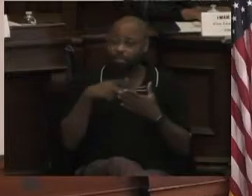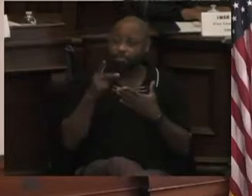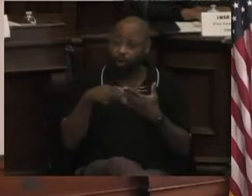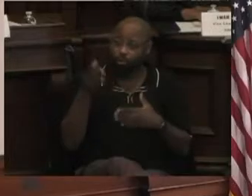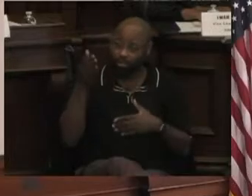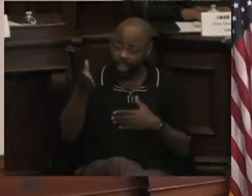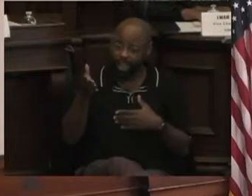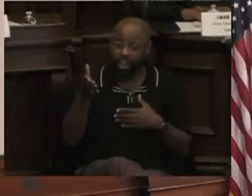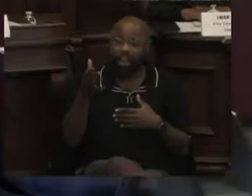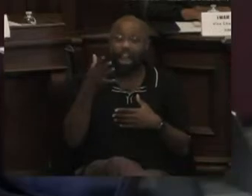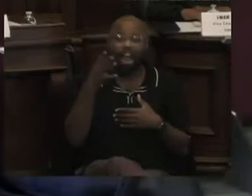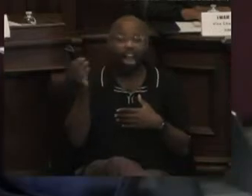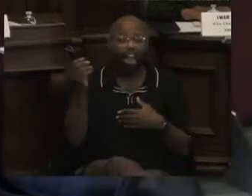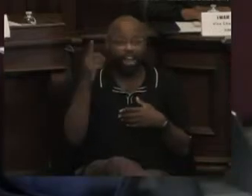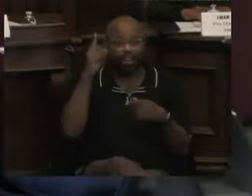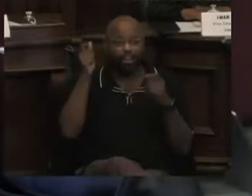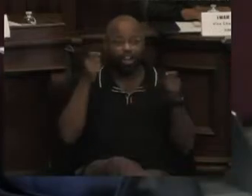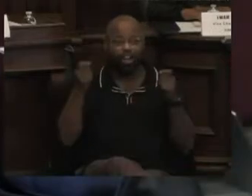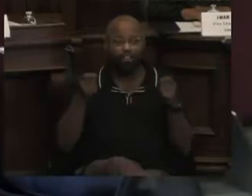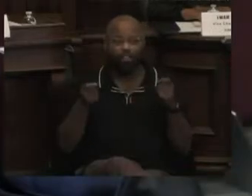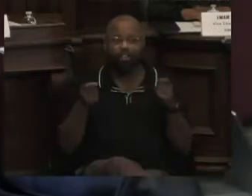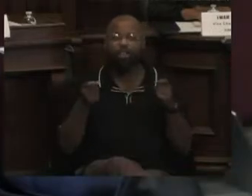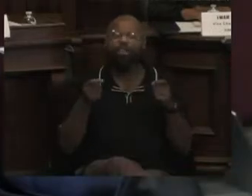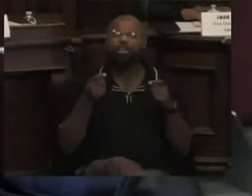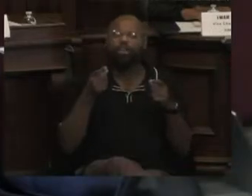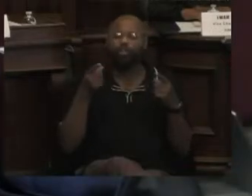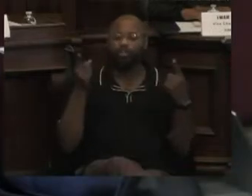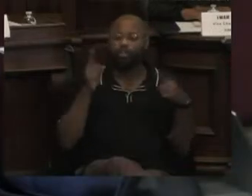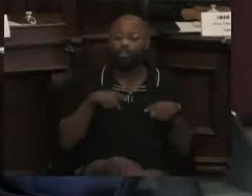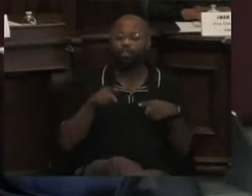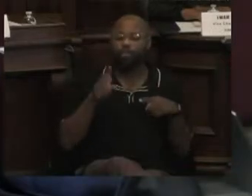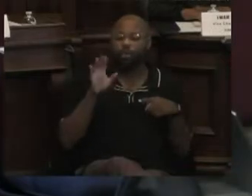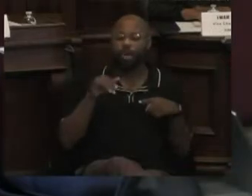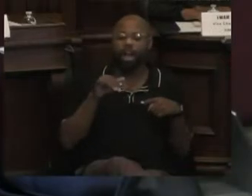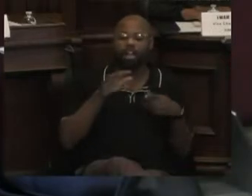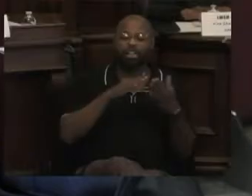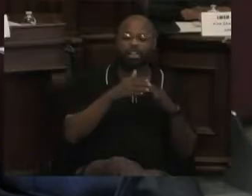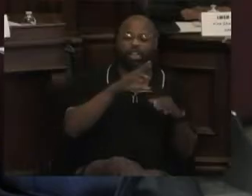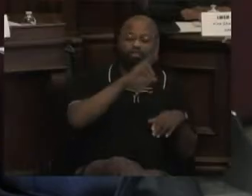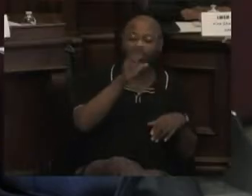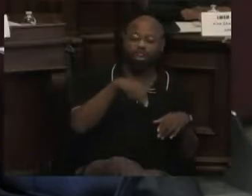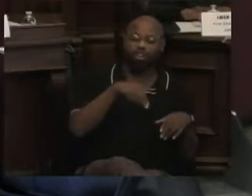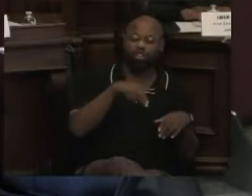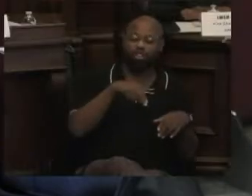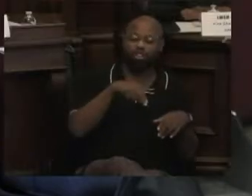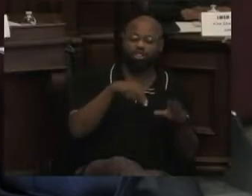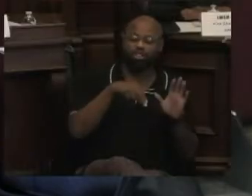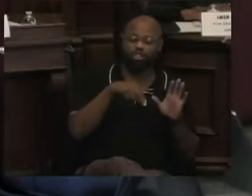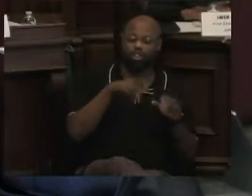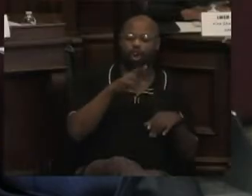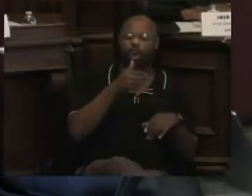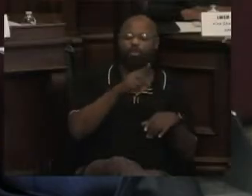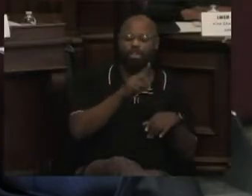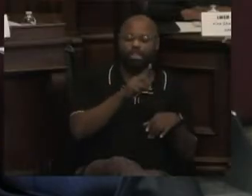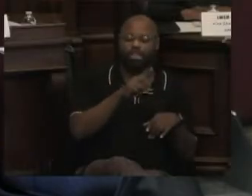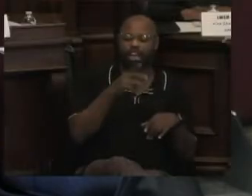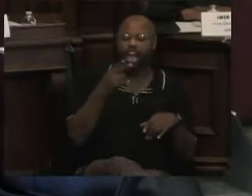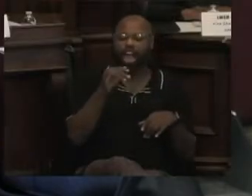think it's really important for the people of Rochester to know that not only did this program exist, but it was governed by a